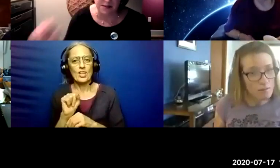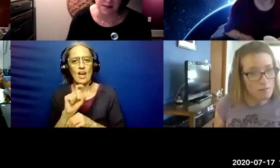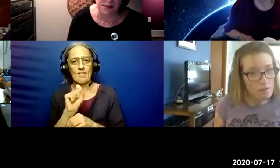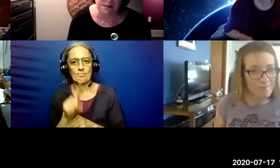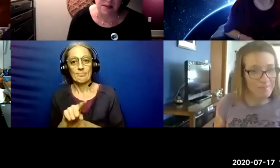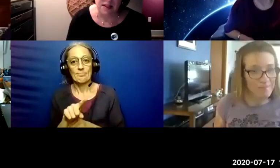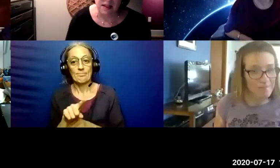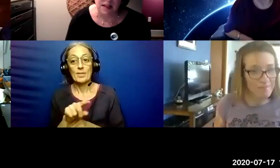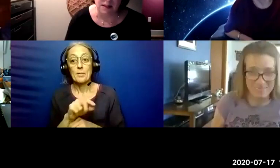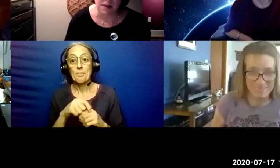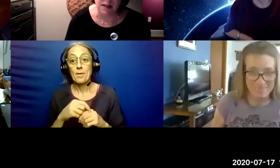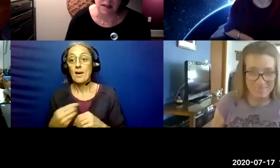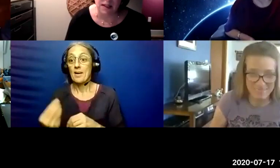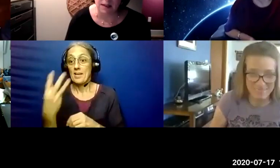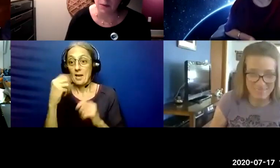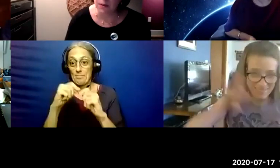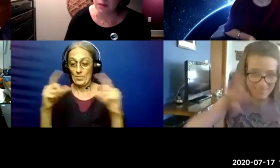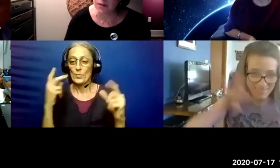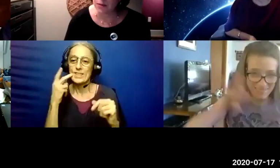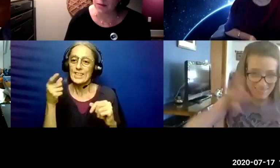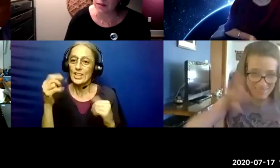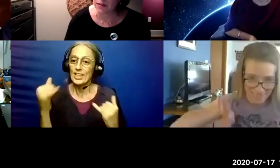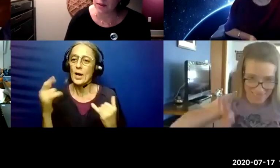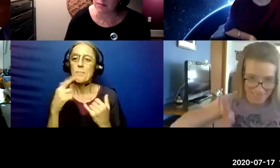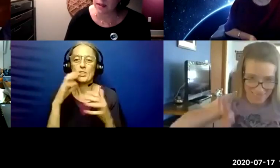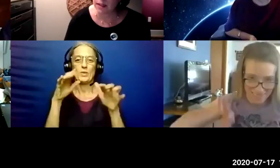So I'm going to turn off my--